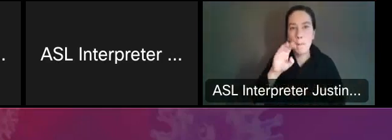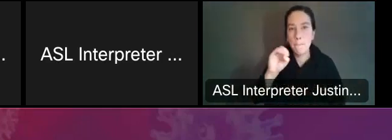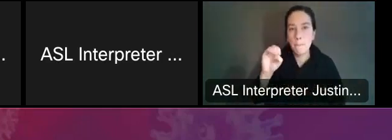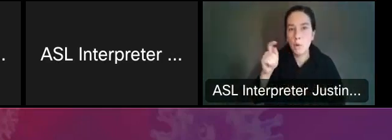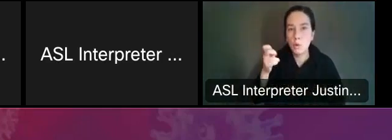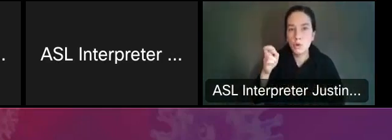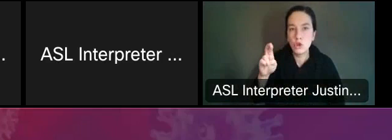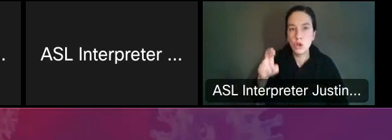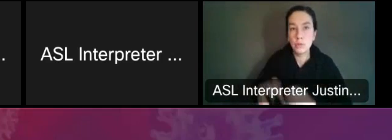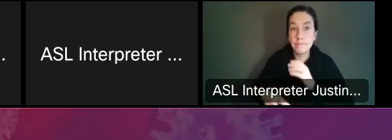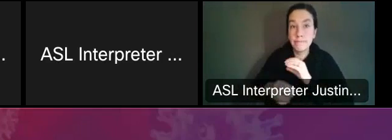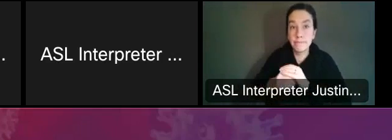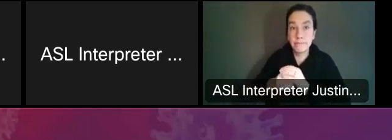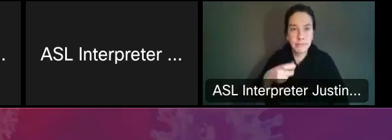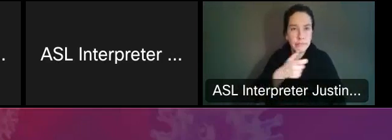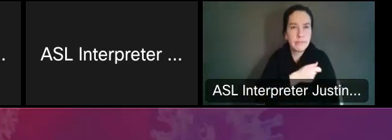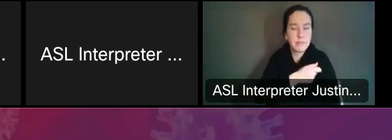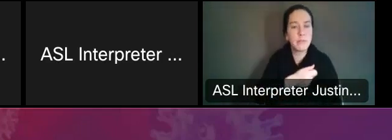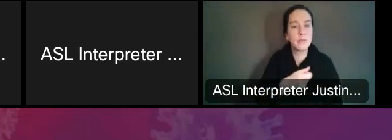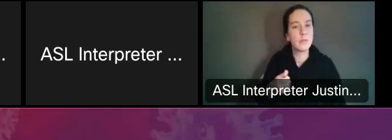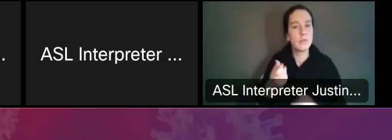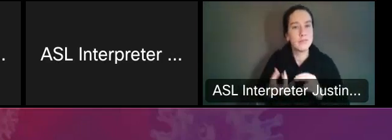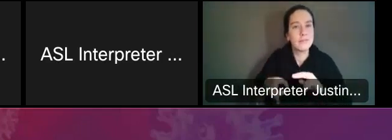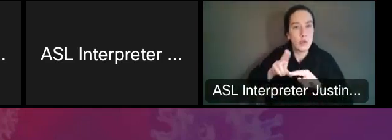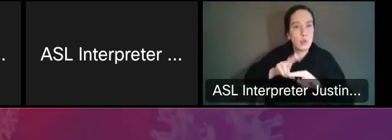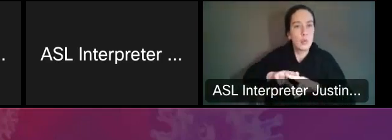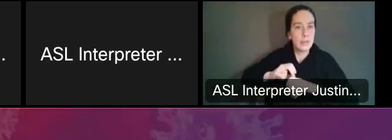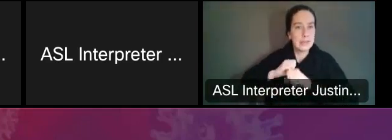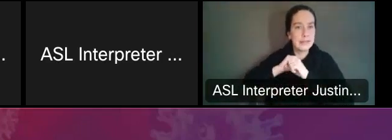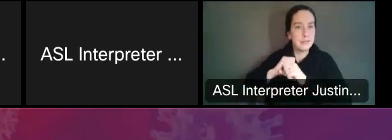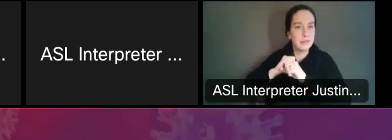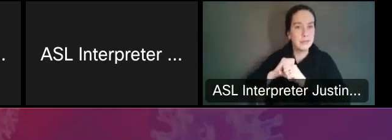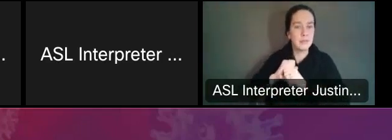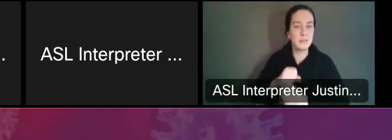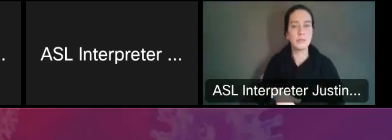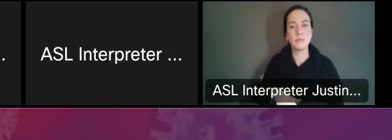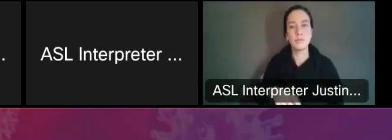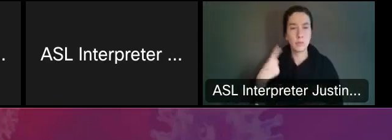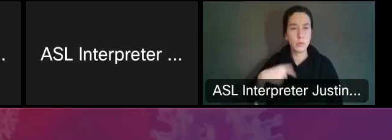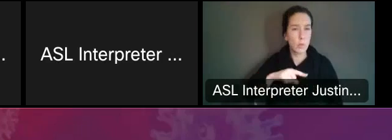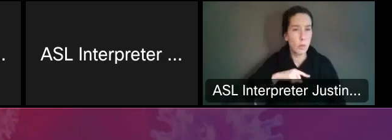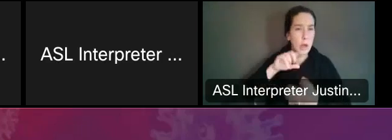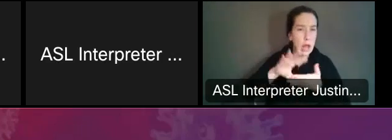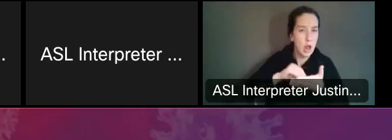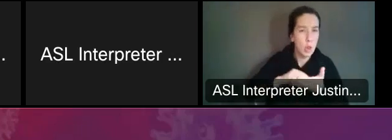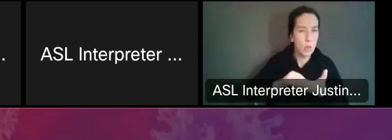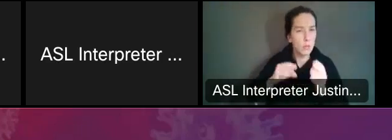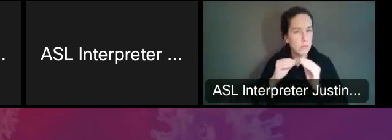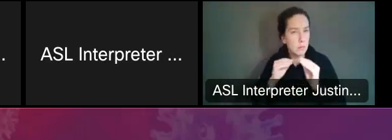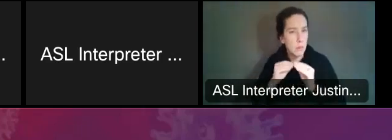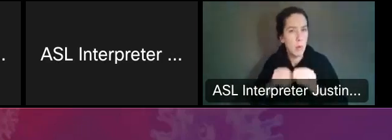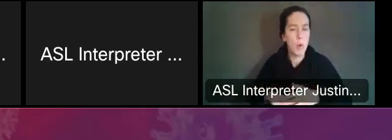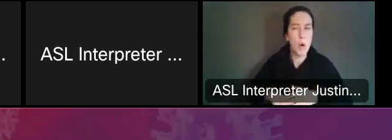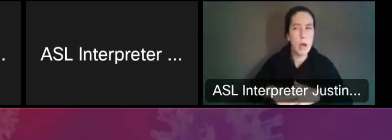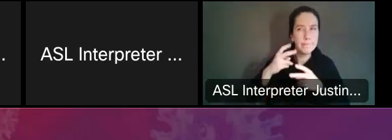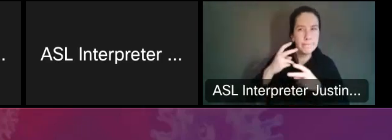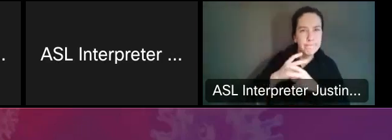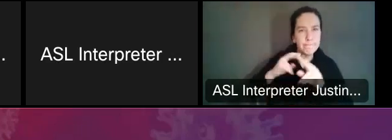As we learn more about covert 19 vaccine, and as we continue to track how the vaccines are working, we will continue to follow the science.